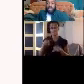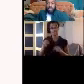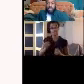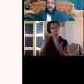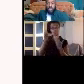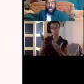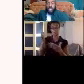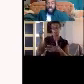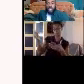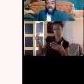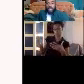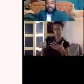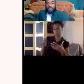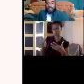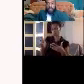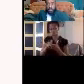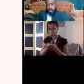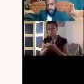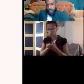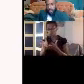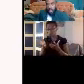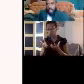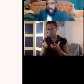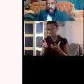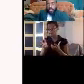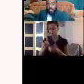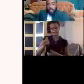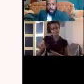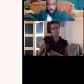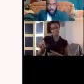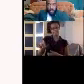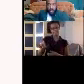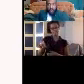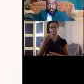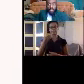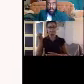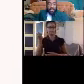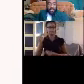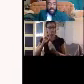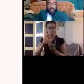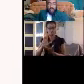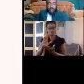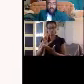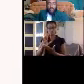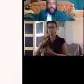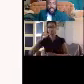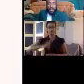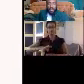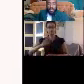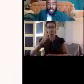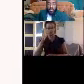more beneficial. And it's much more straightforward. Because sometimes, what they need is not what